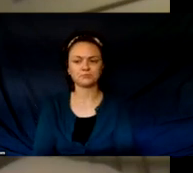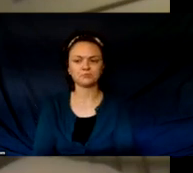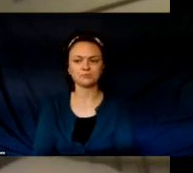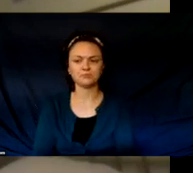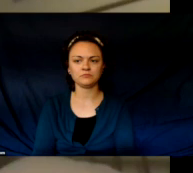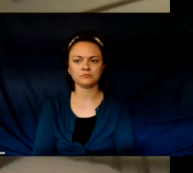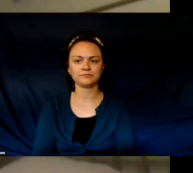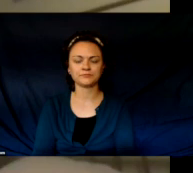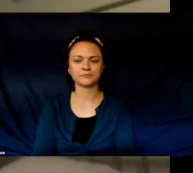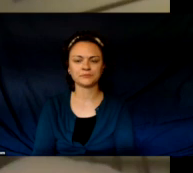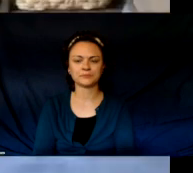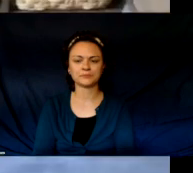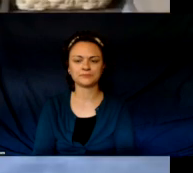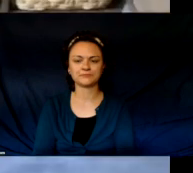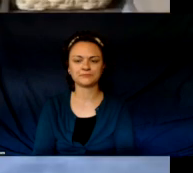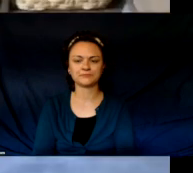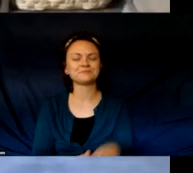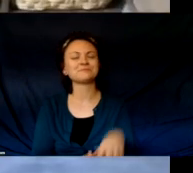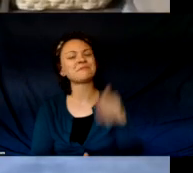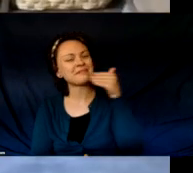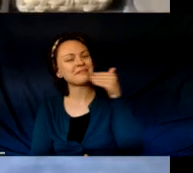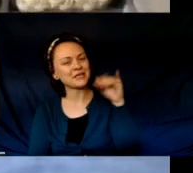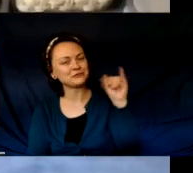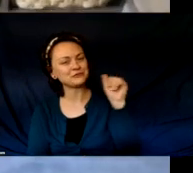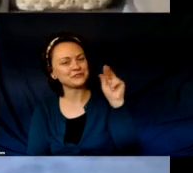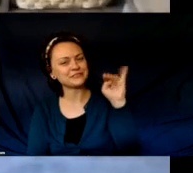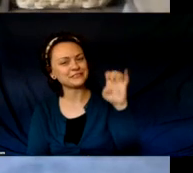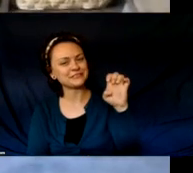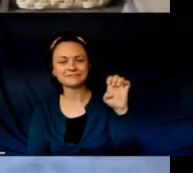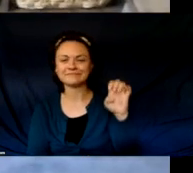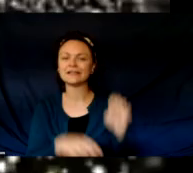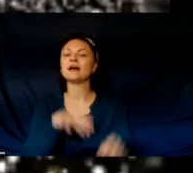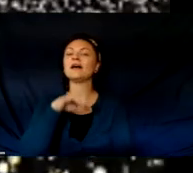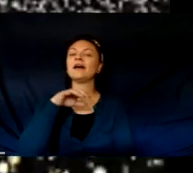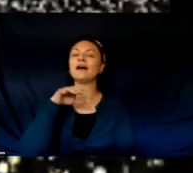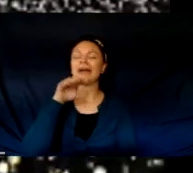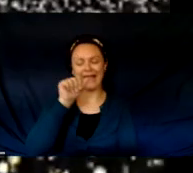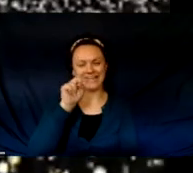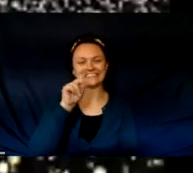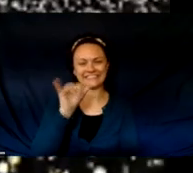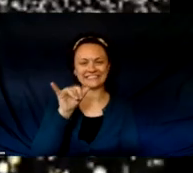Thanks, Janie. Andy you're muted. Muted, yes indeed.